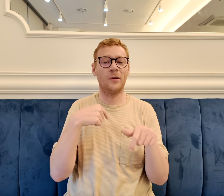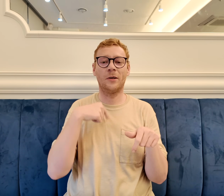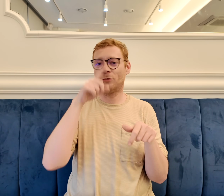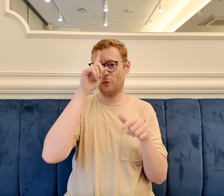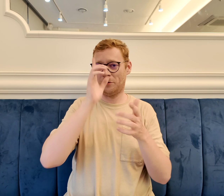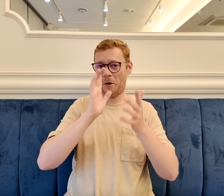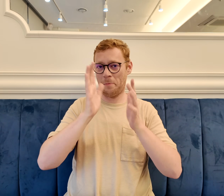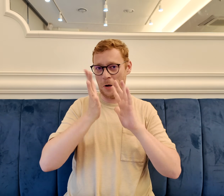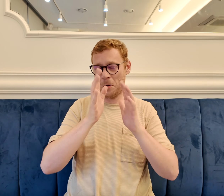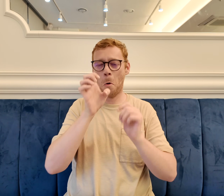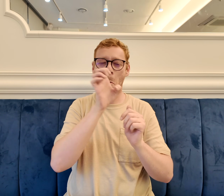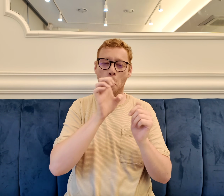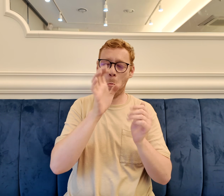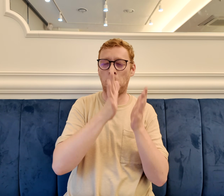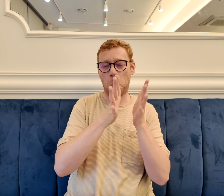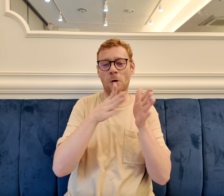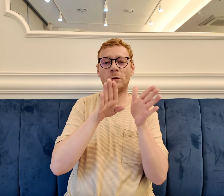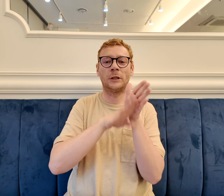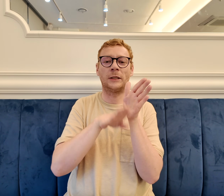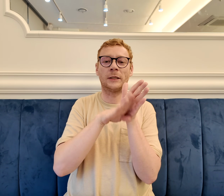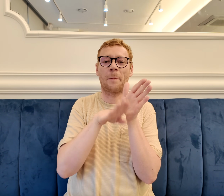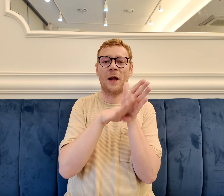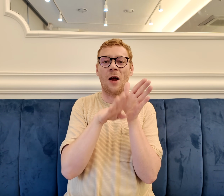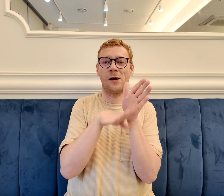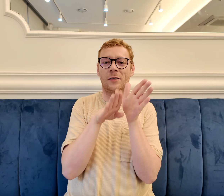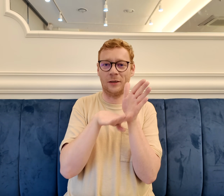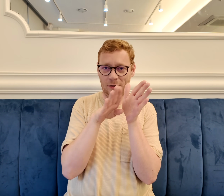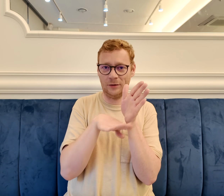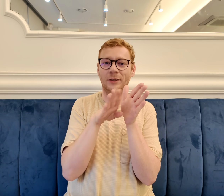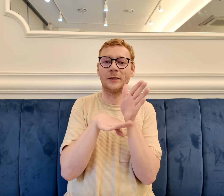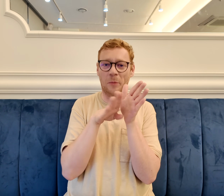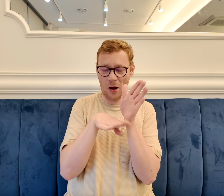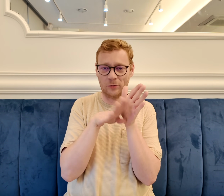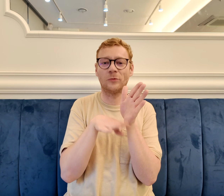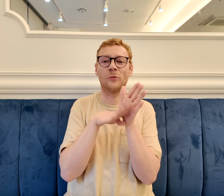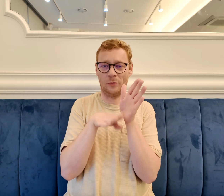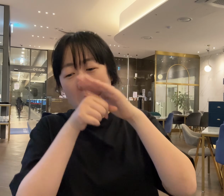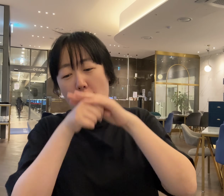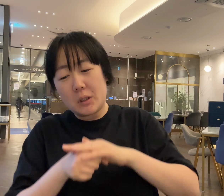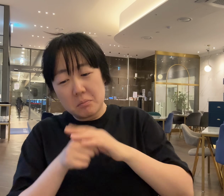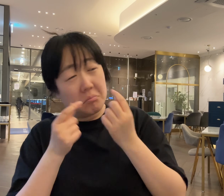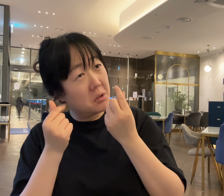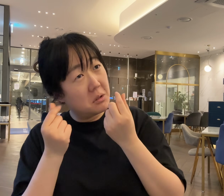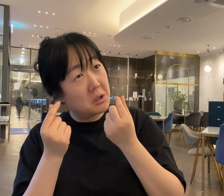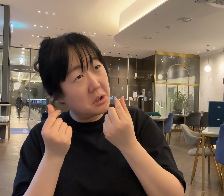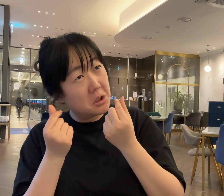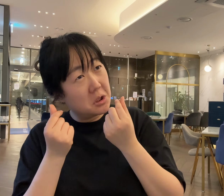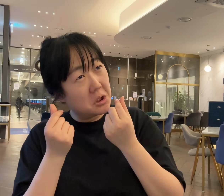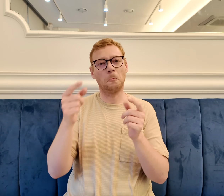In Germany, it might be somewhat similar in Europe. It's like this. Is this similar to audism?